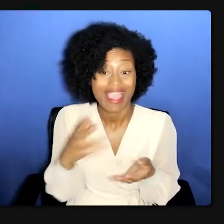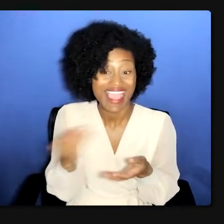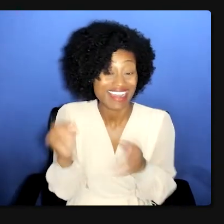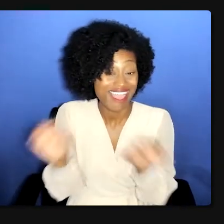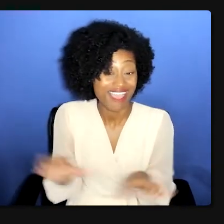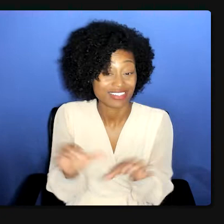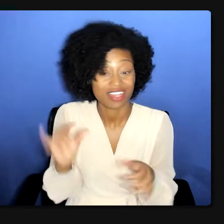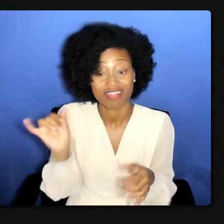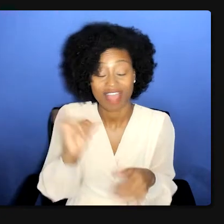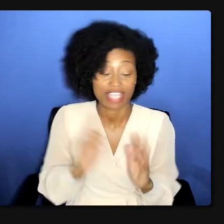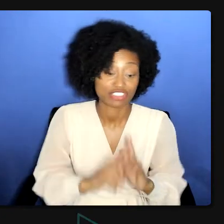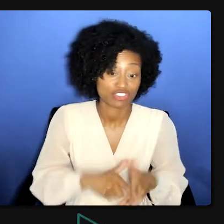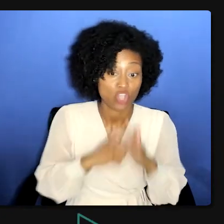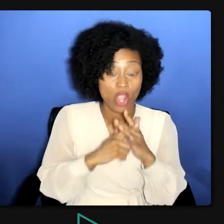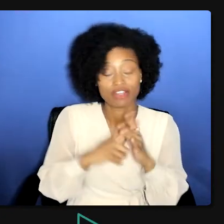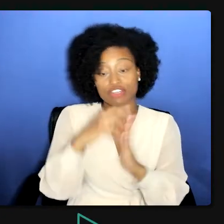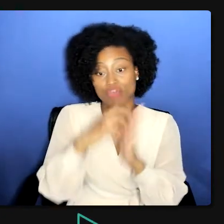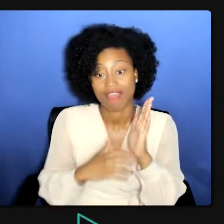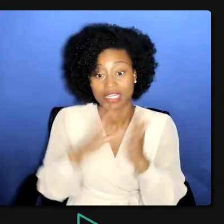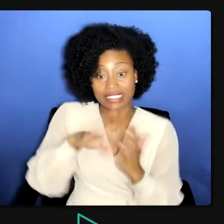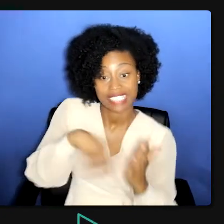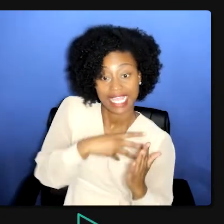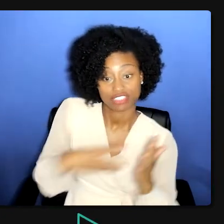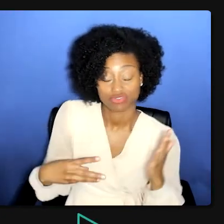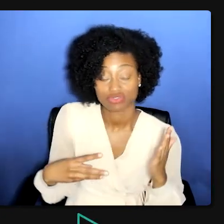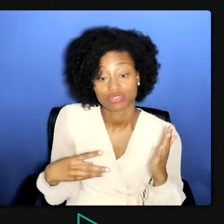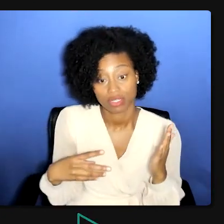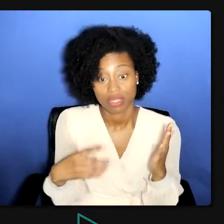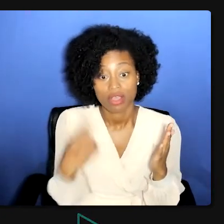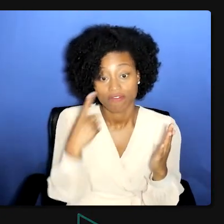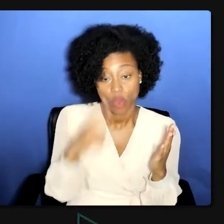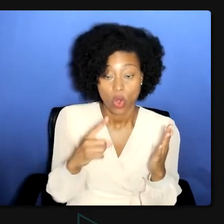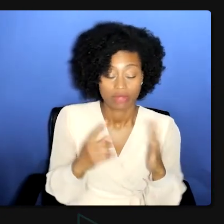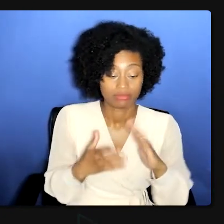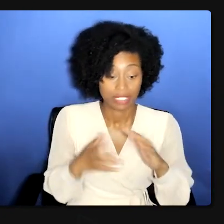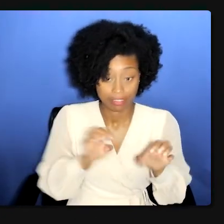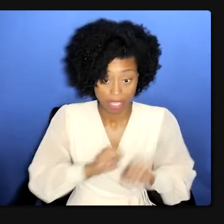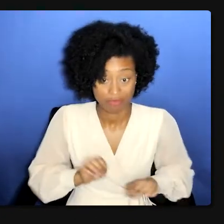You can also do actions such as starting a drafted or scheduled experiment,